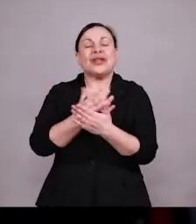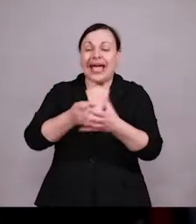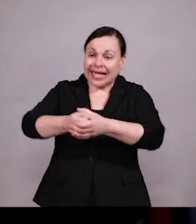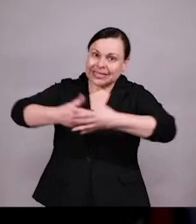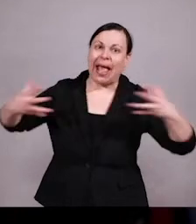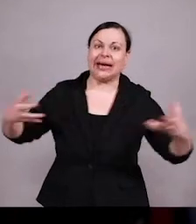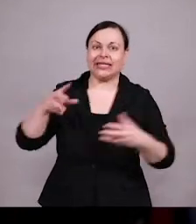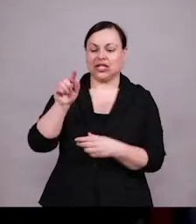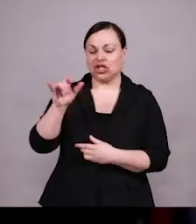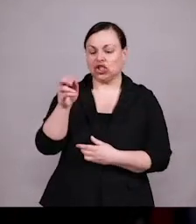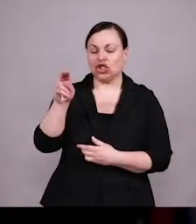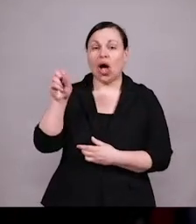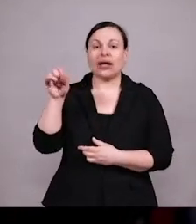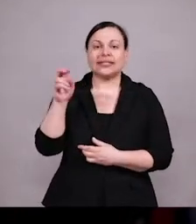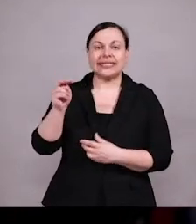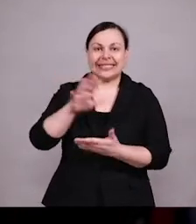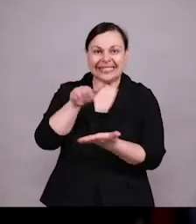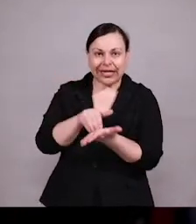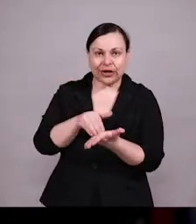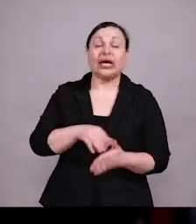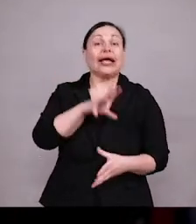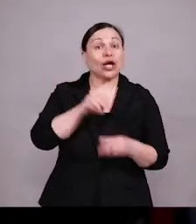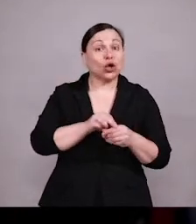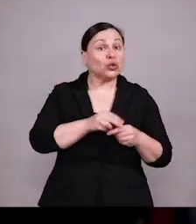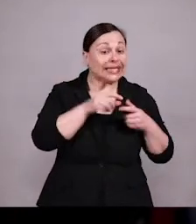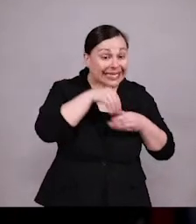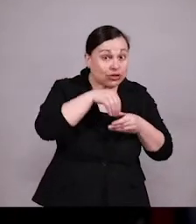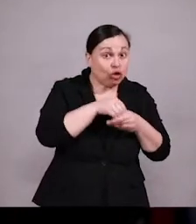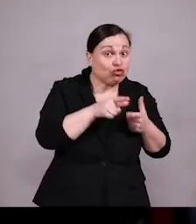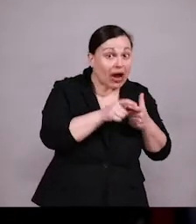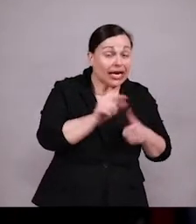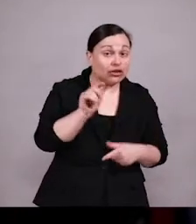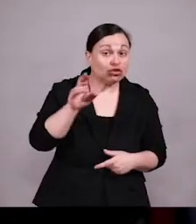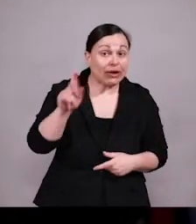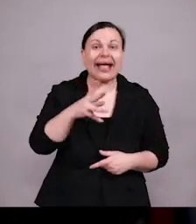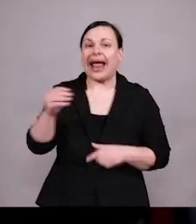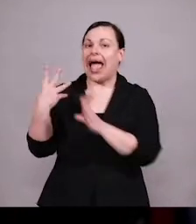Center, which includes amenities like an indoor running track and an outdoor adventure center.